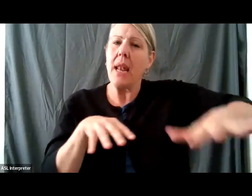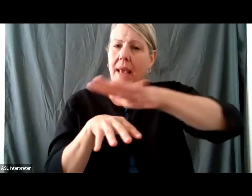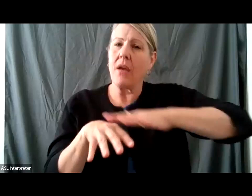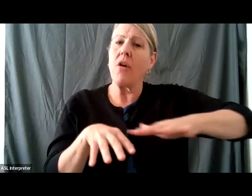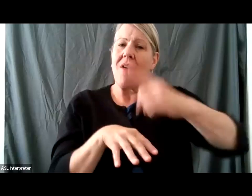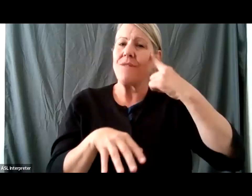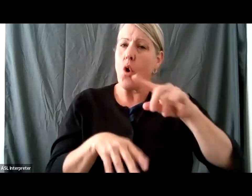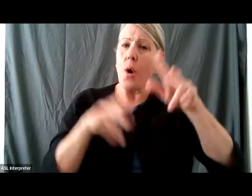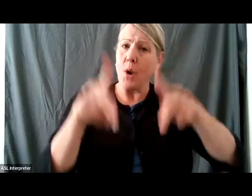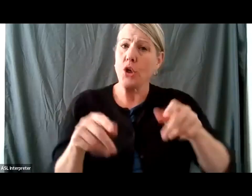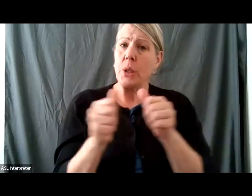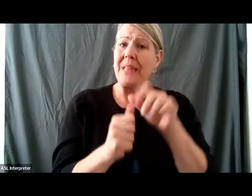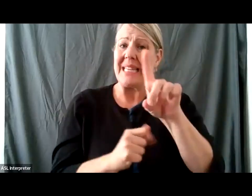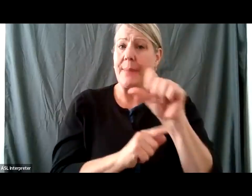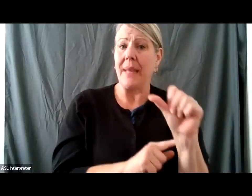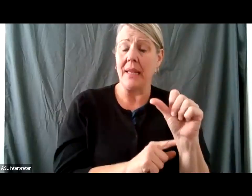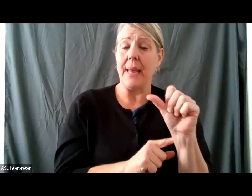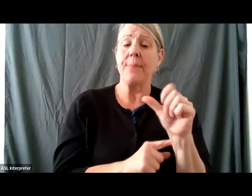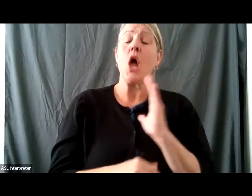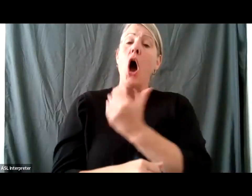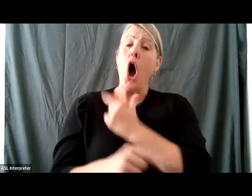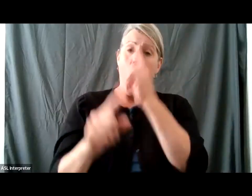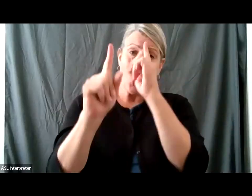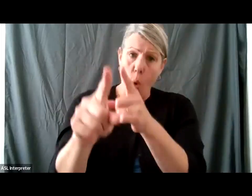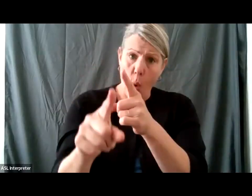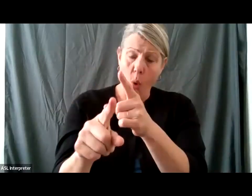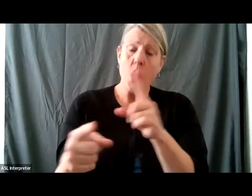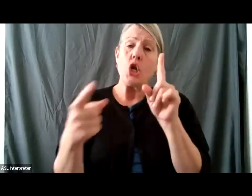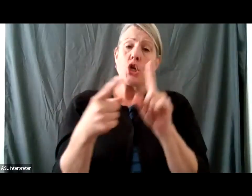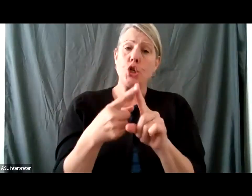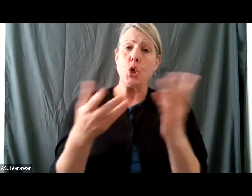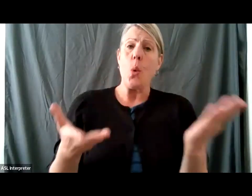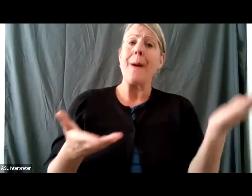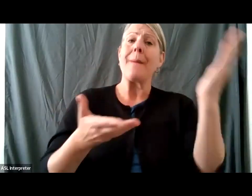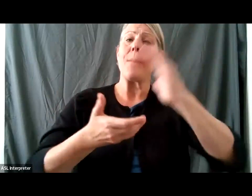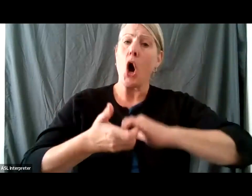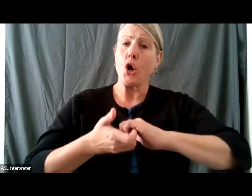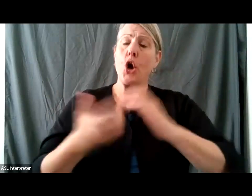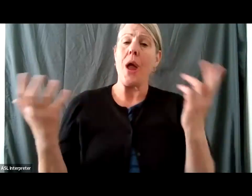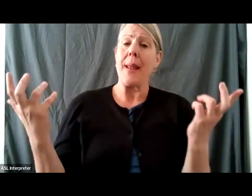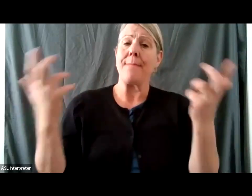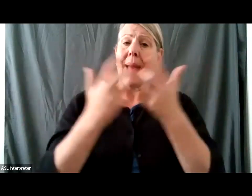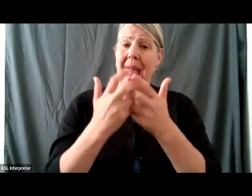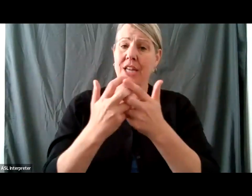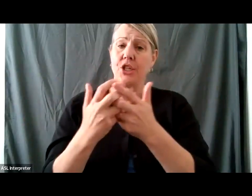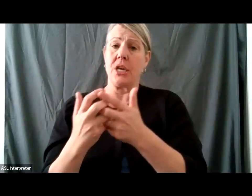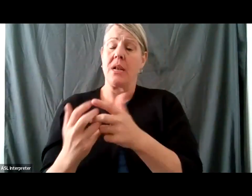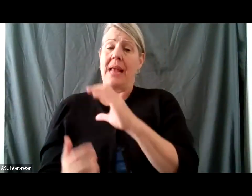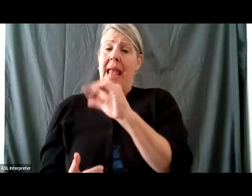What we're trying to do here is align the existing regulation with case law and existing